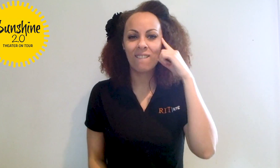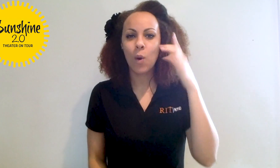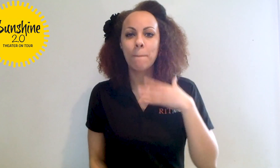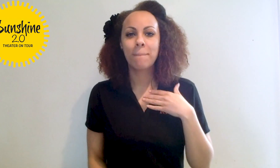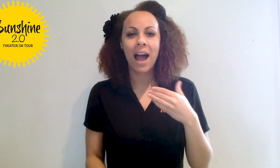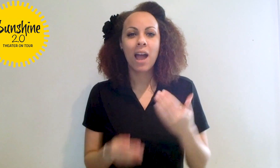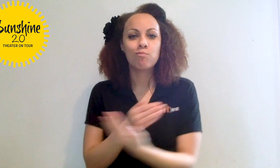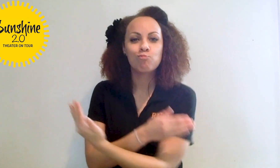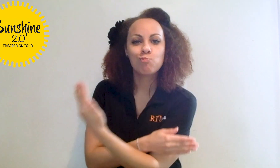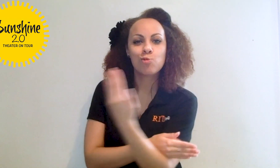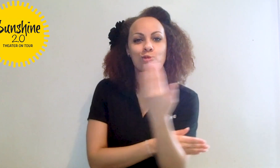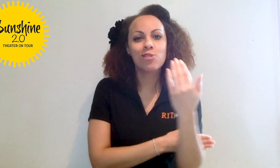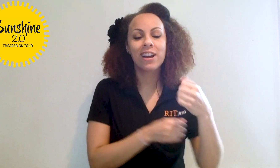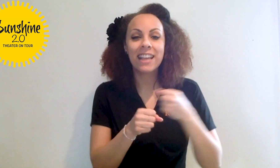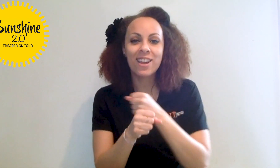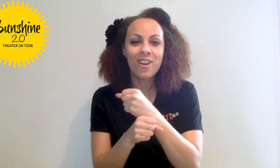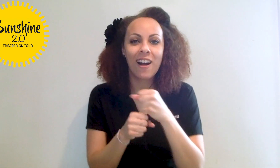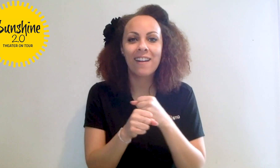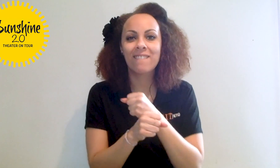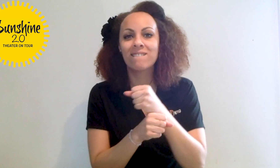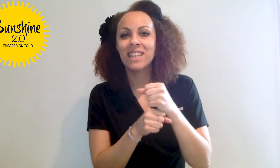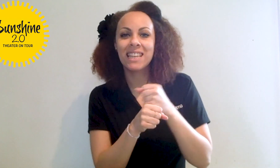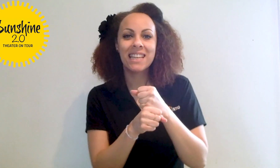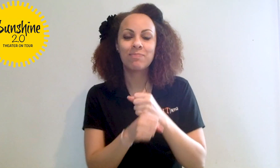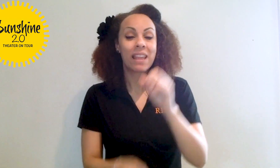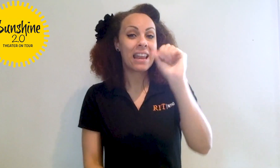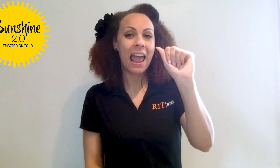C is for my morning coffee,